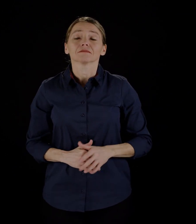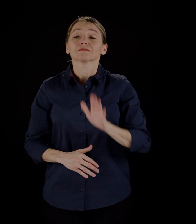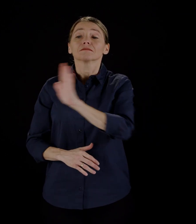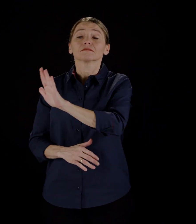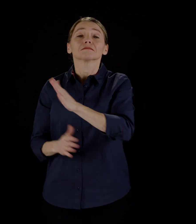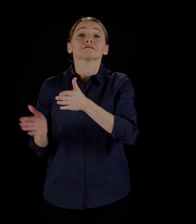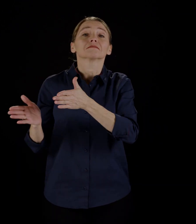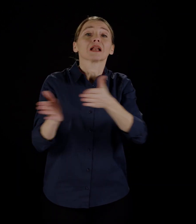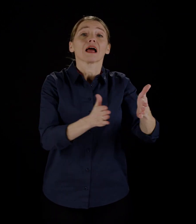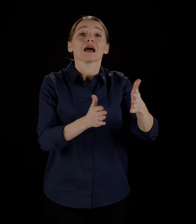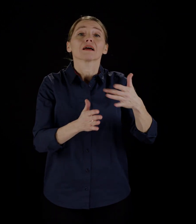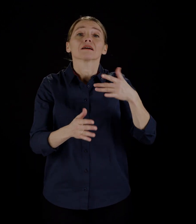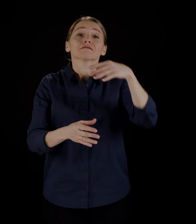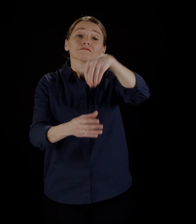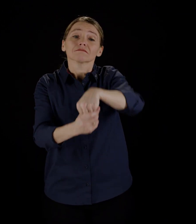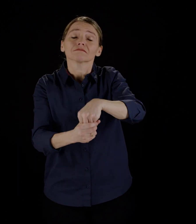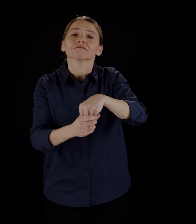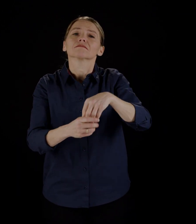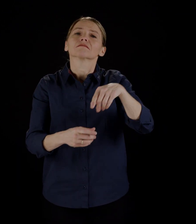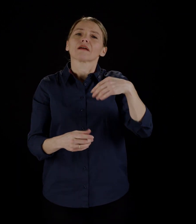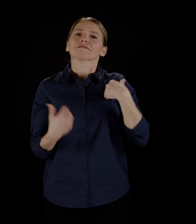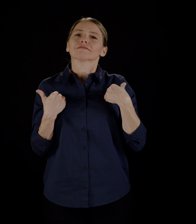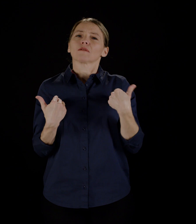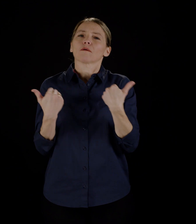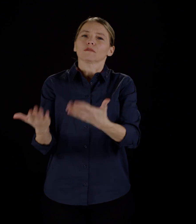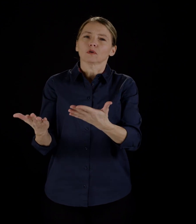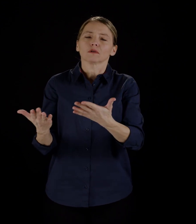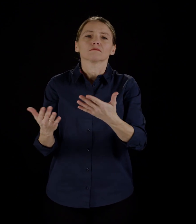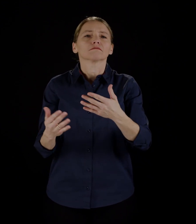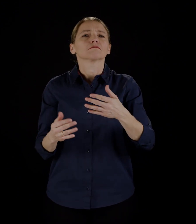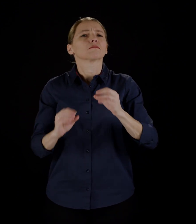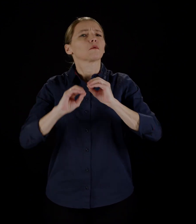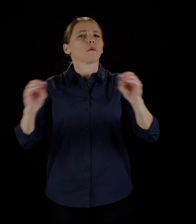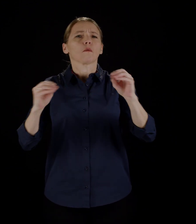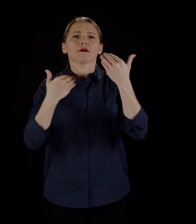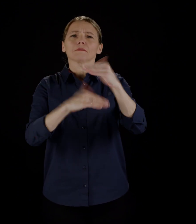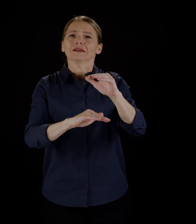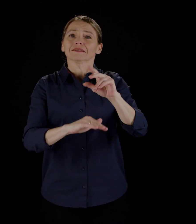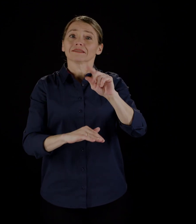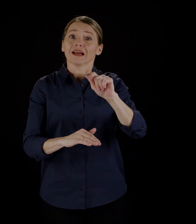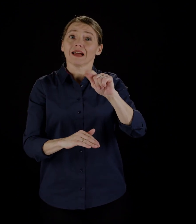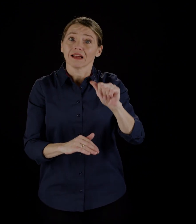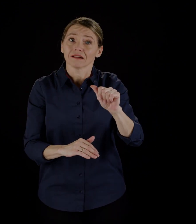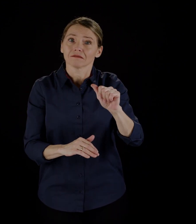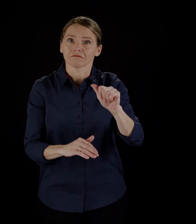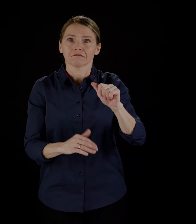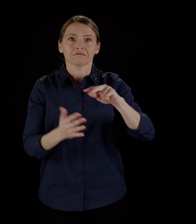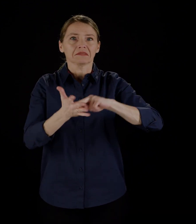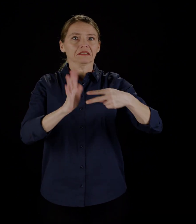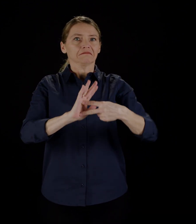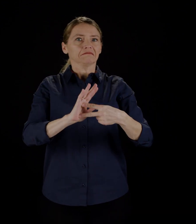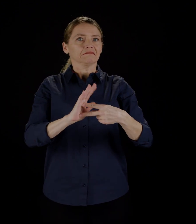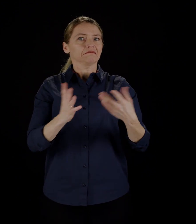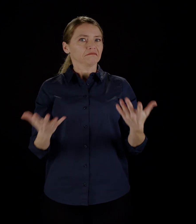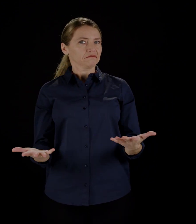as long as the customer complies with the service provider's Acceptable Use Policy or Fair Use Policy.